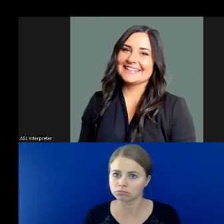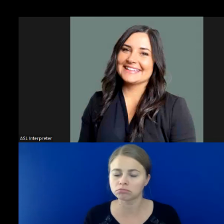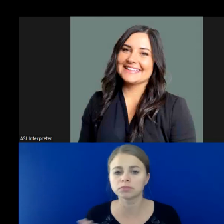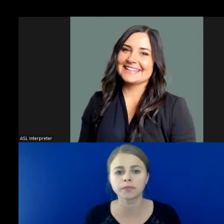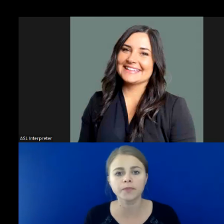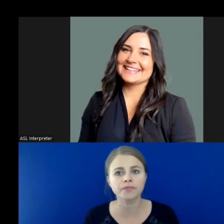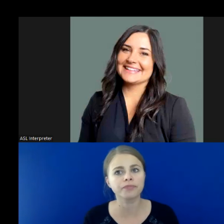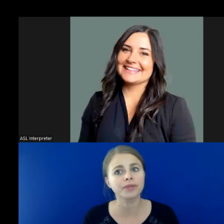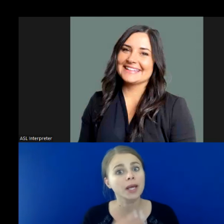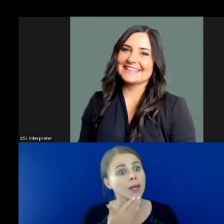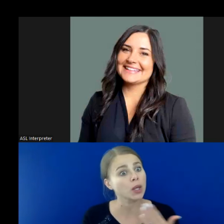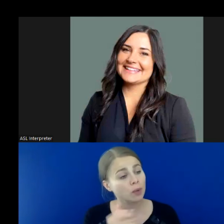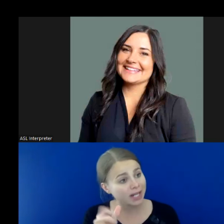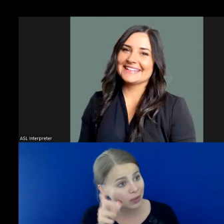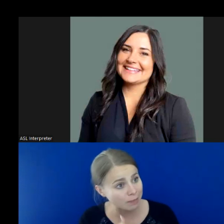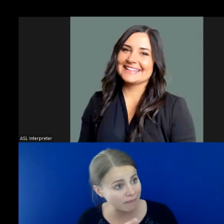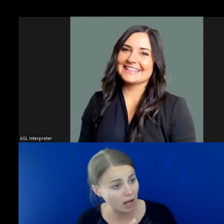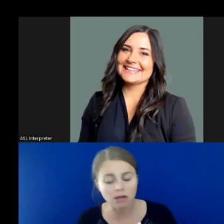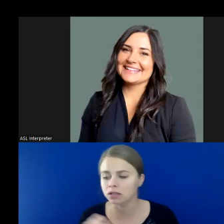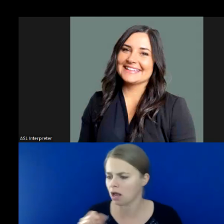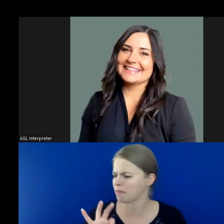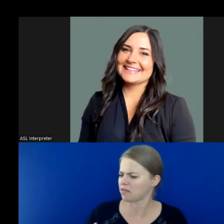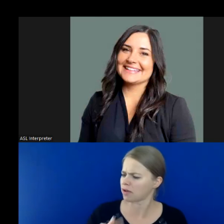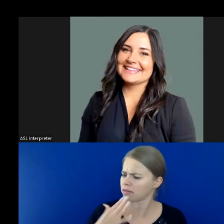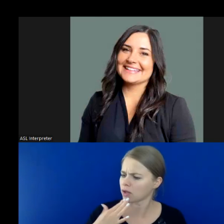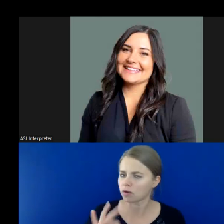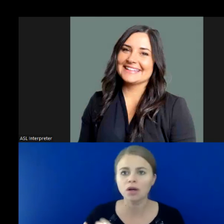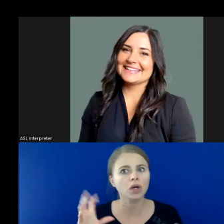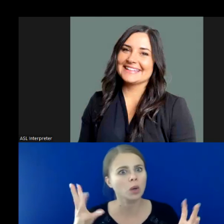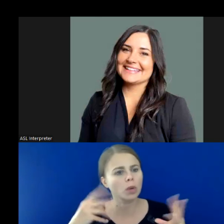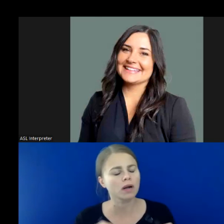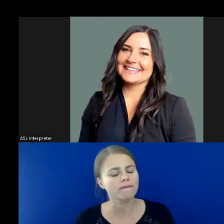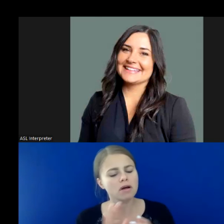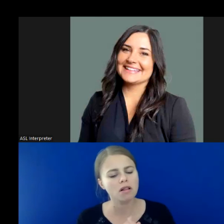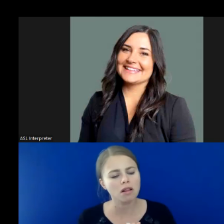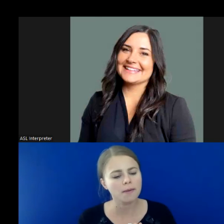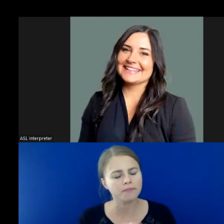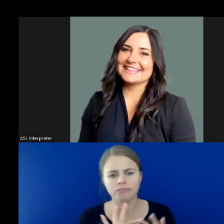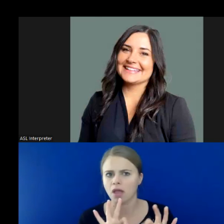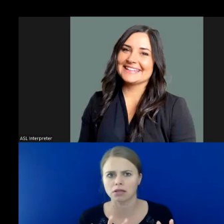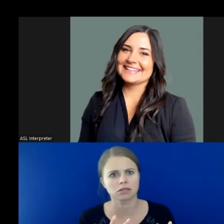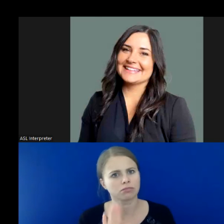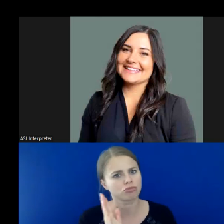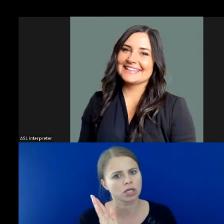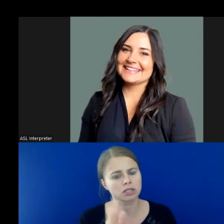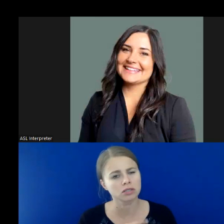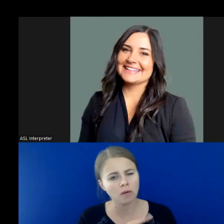Hi, good morning. Can you hear me okay? Yeah, perfectly. Thank you. Wonderful. Excellent presentation. I really loved the last one